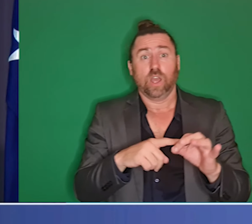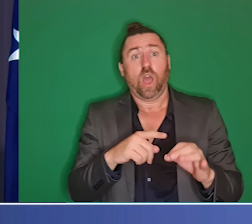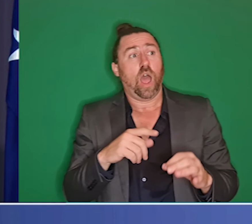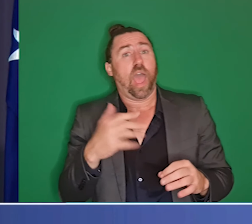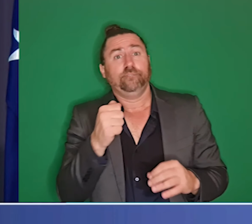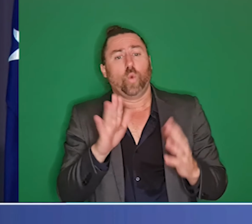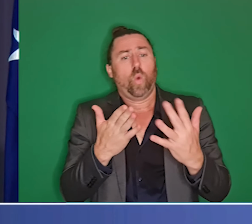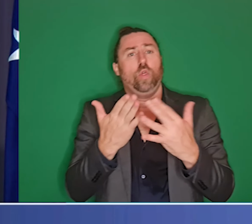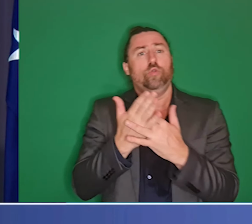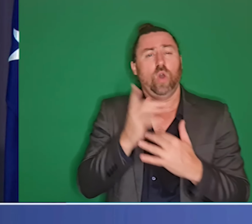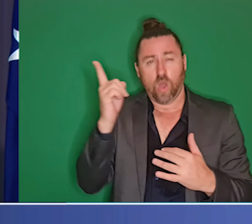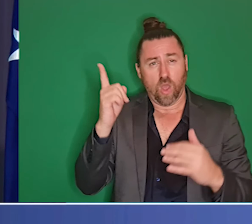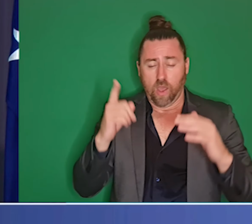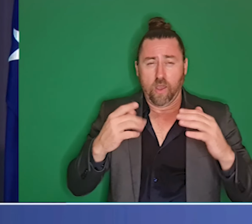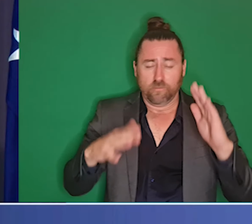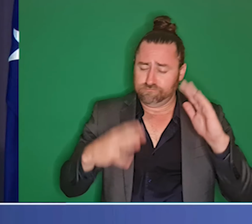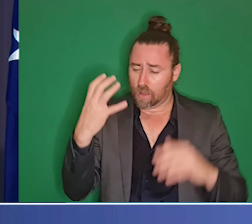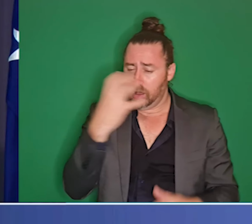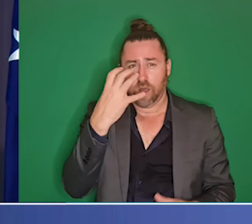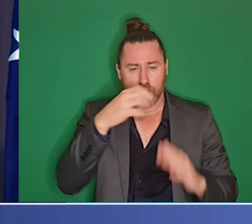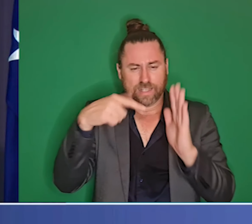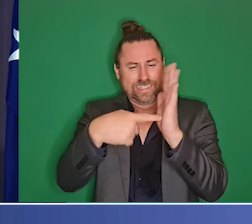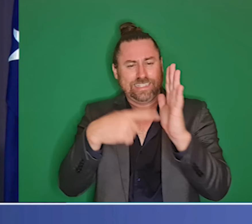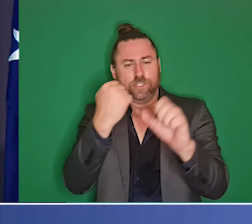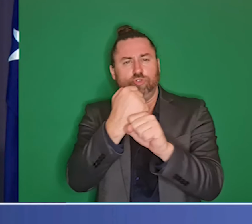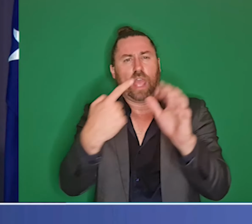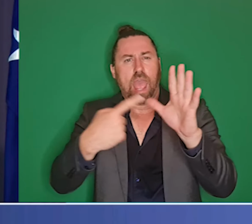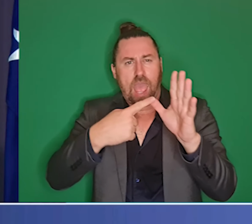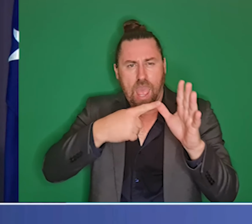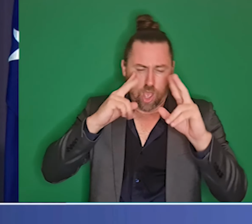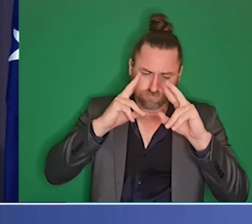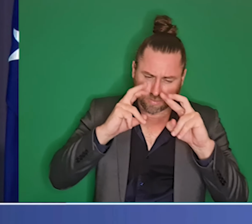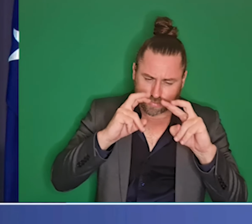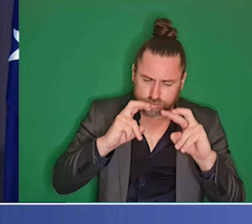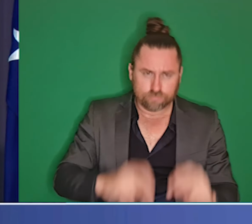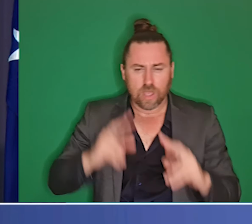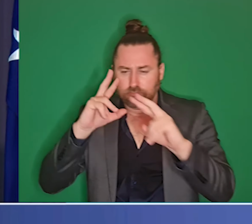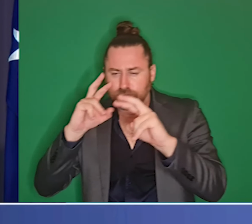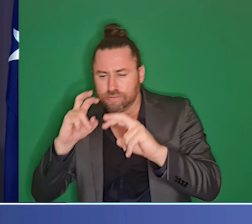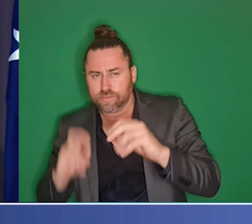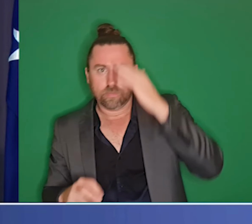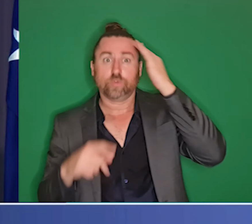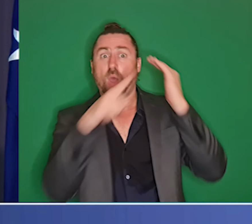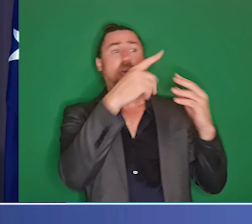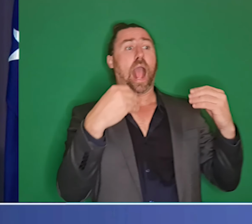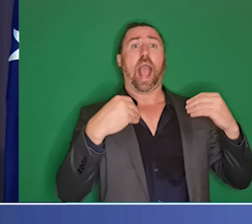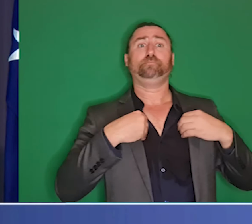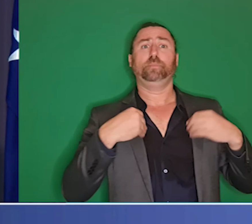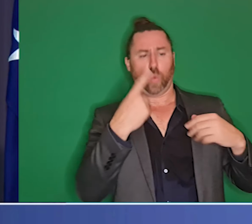that have not gone through the full process of the TGA based on the evidence that's given to them by the companies that are selling those products,